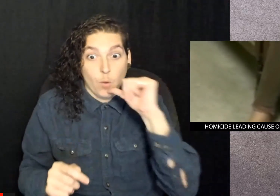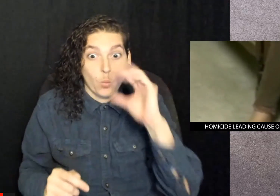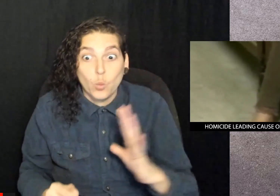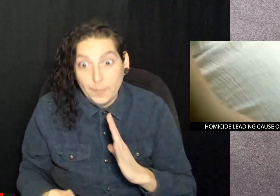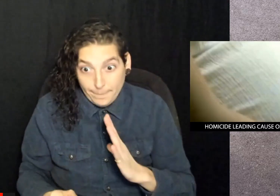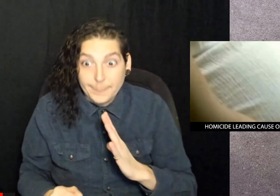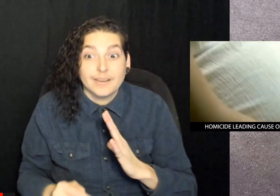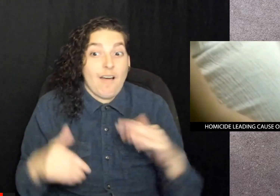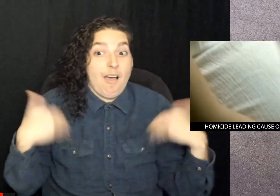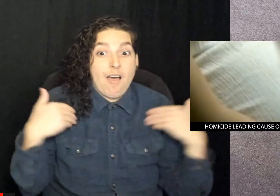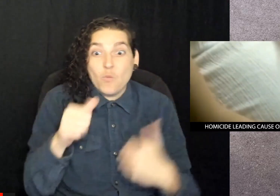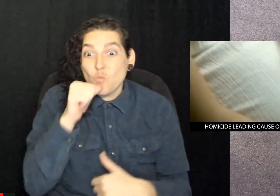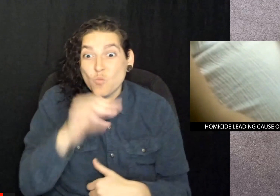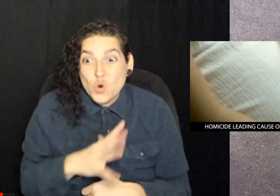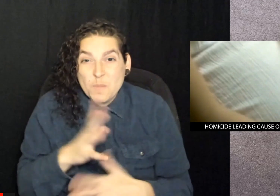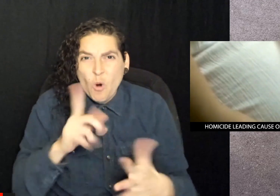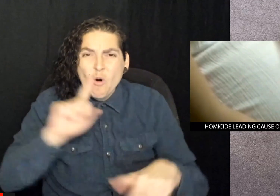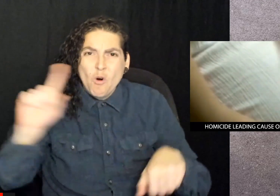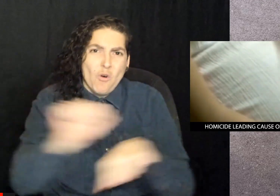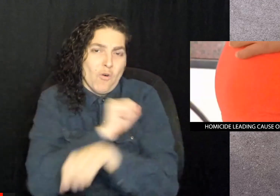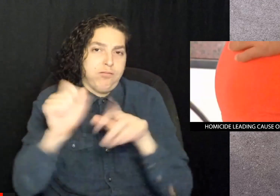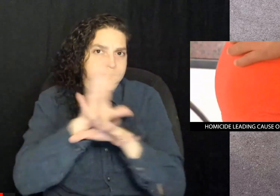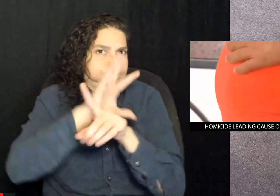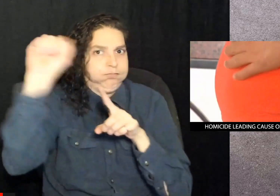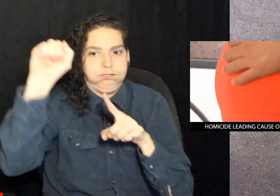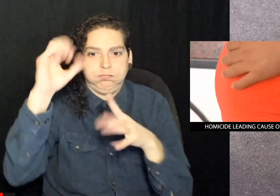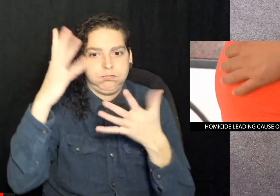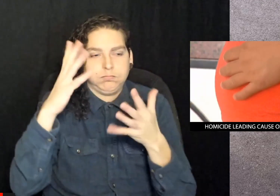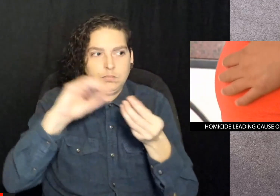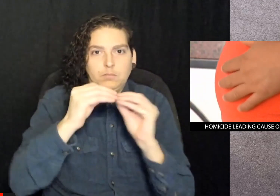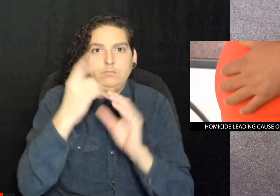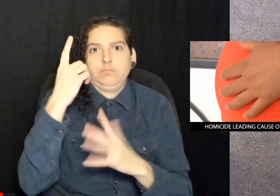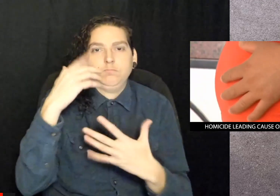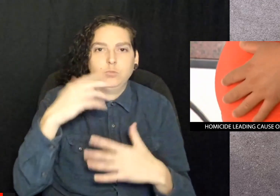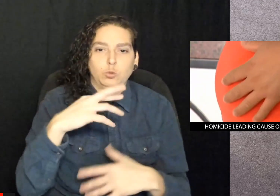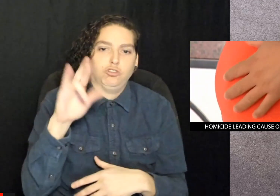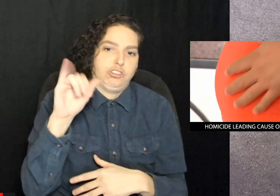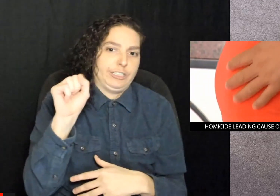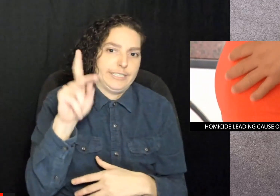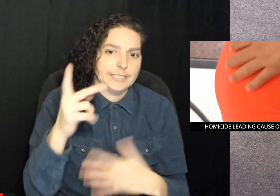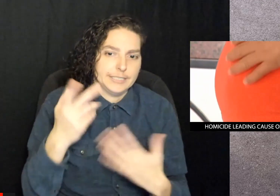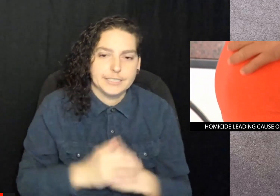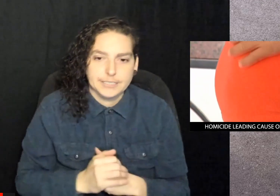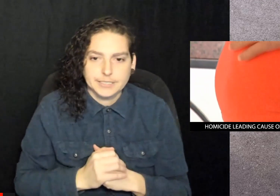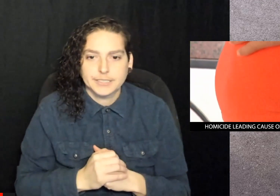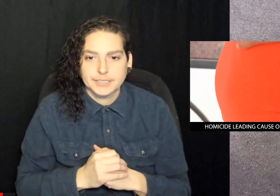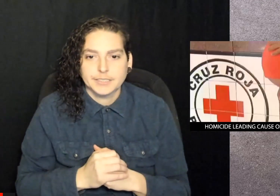and black women and young women are disproportionately at risk some